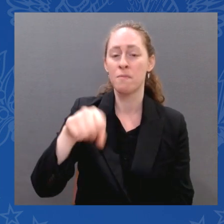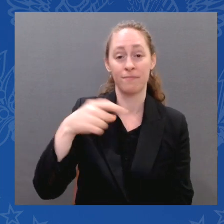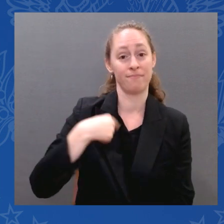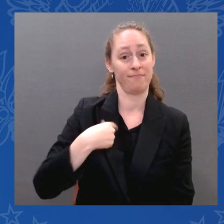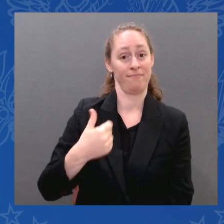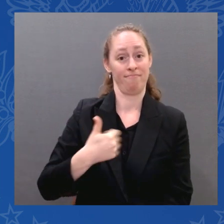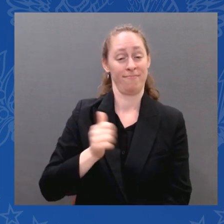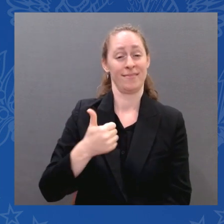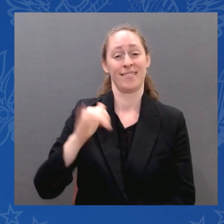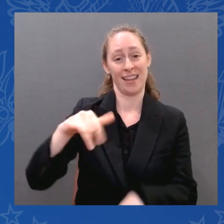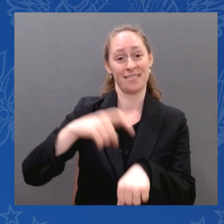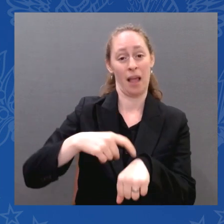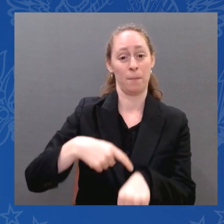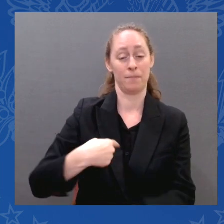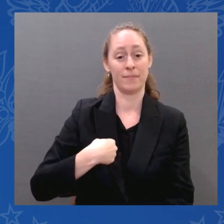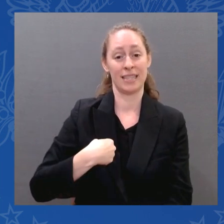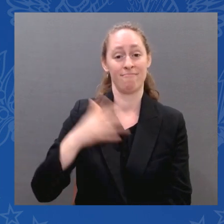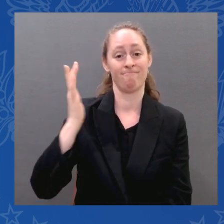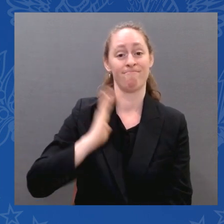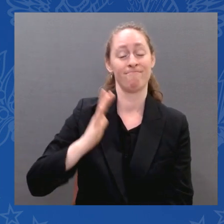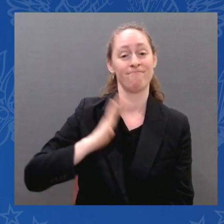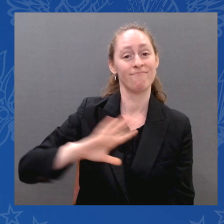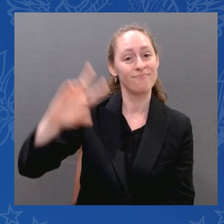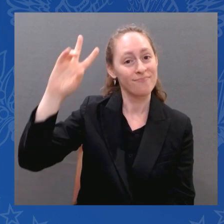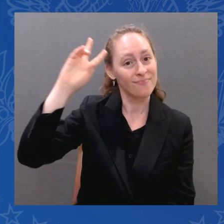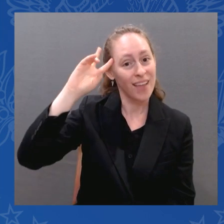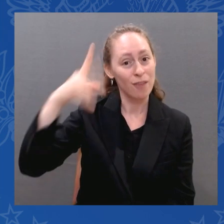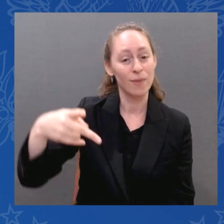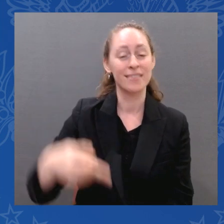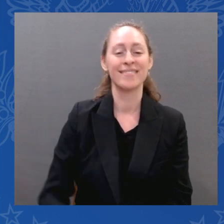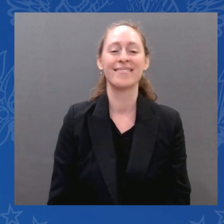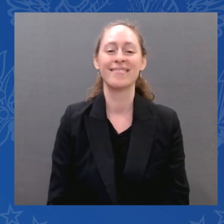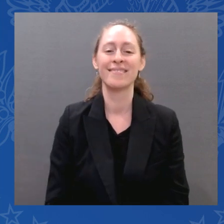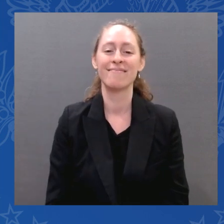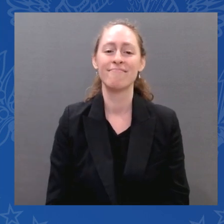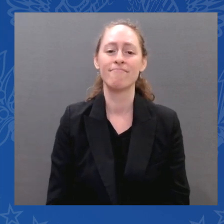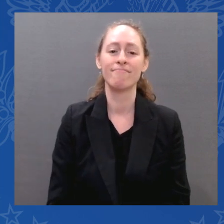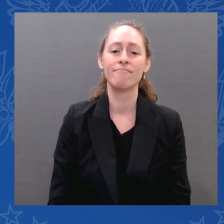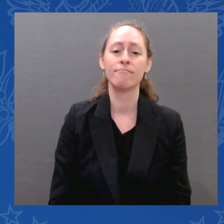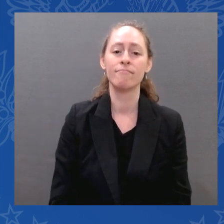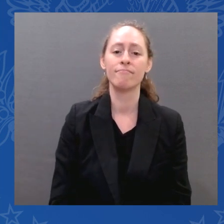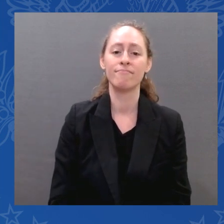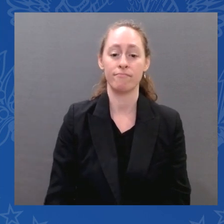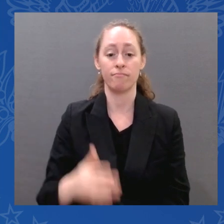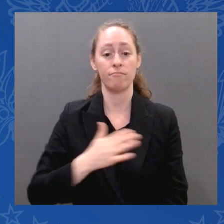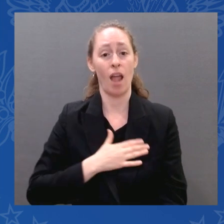Army -- over at Walter Reed, looking at the families -- looking at the families and the caregivers